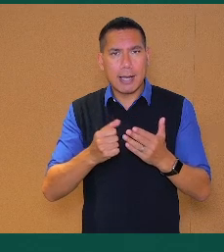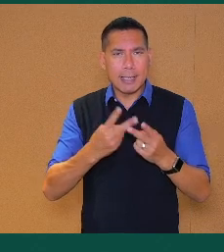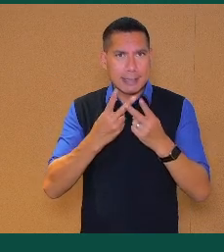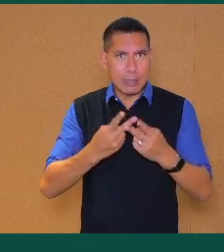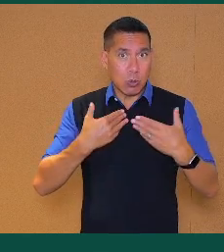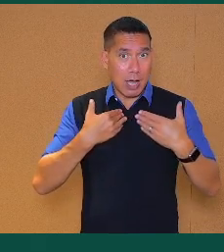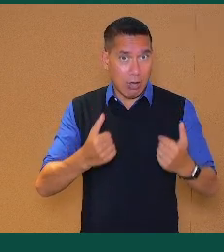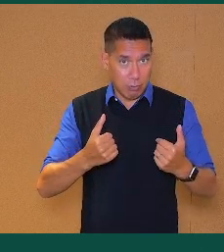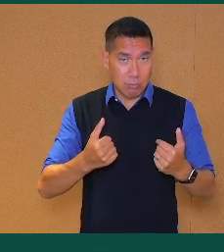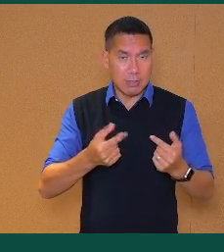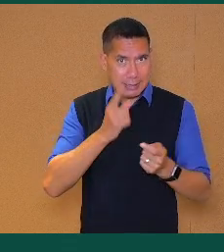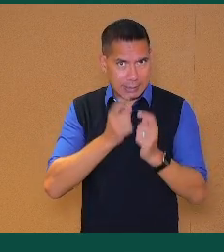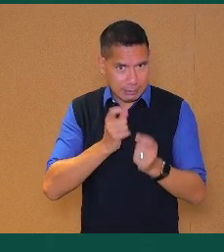LGBTIQA+ community.